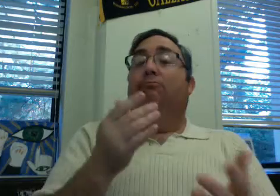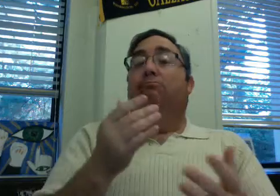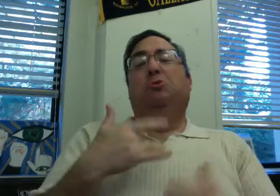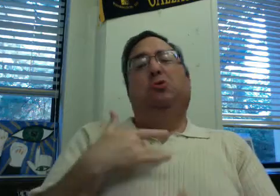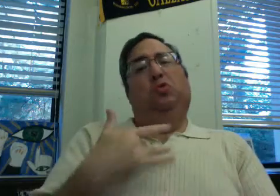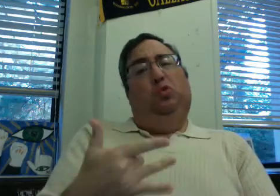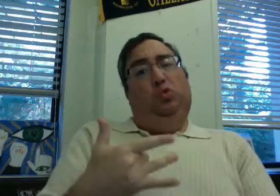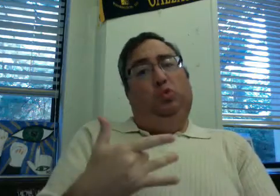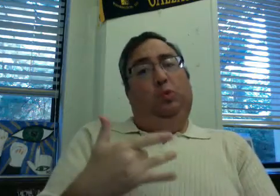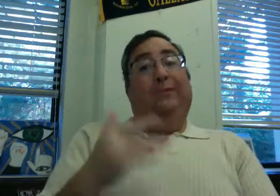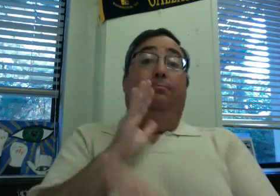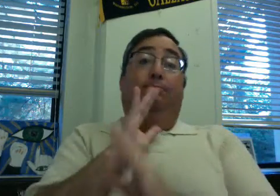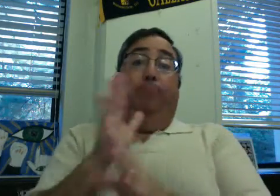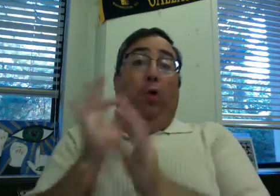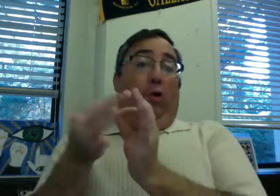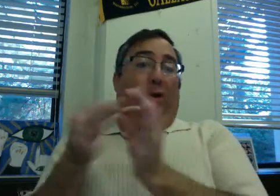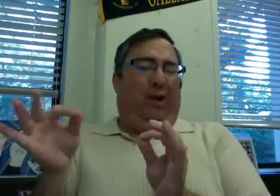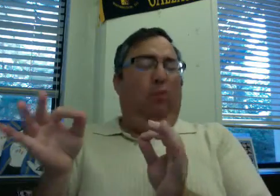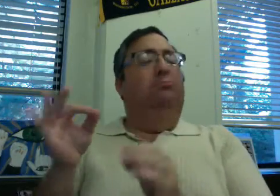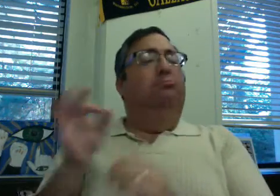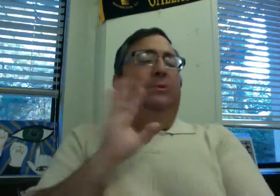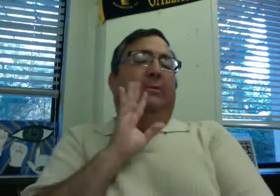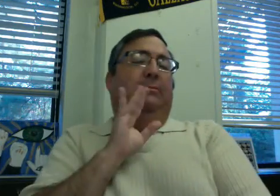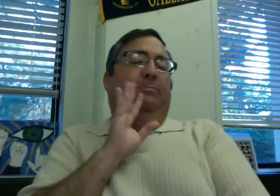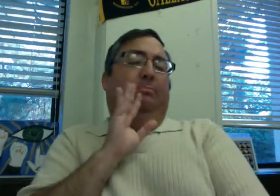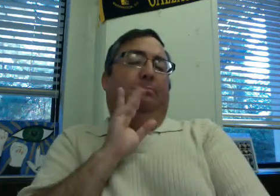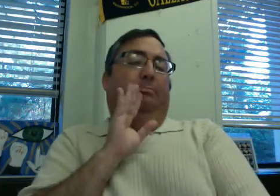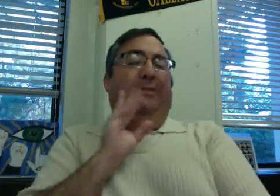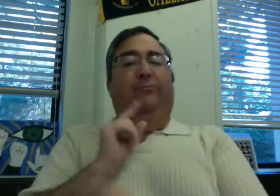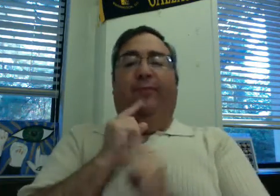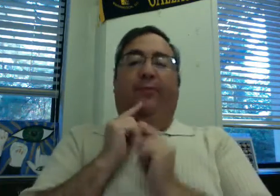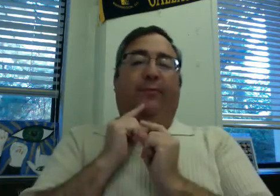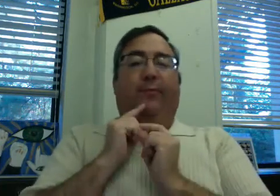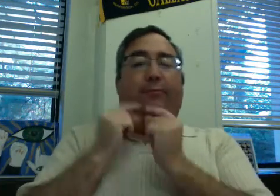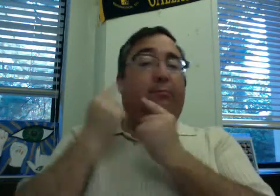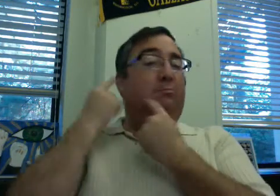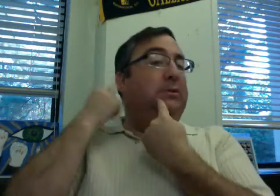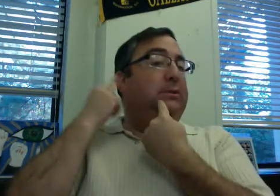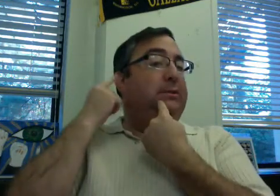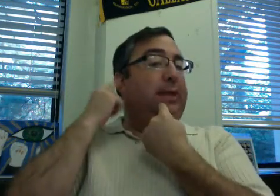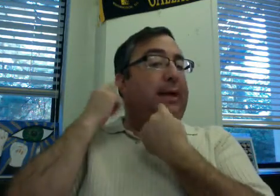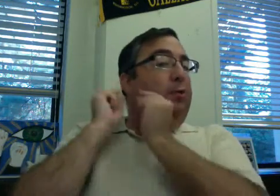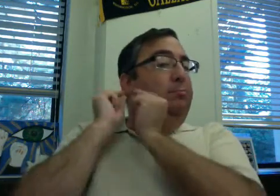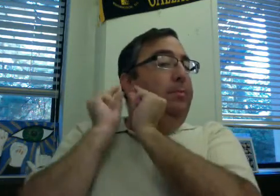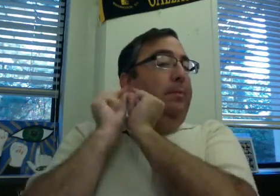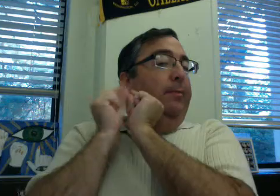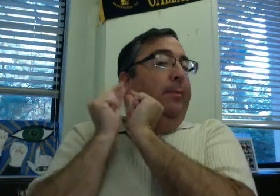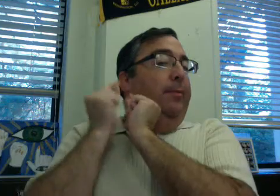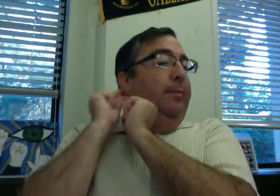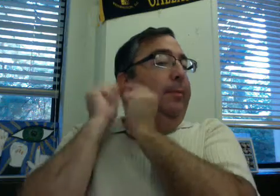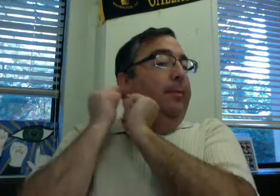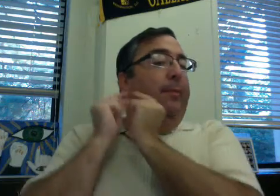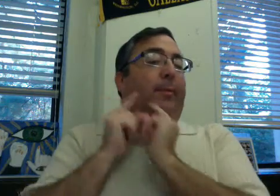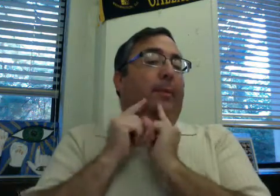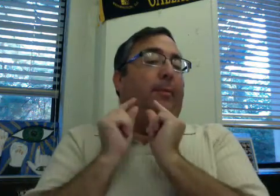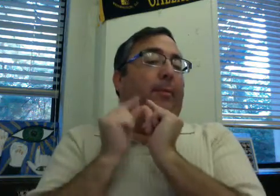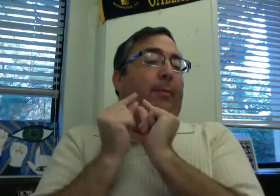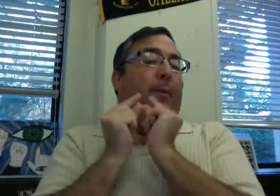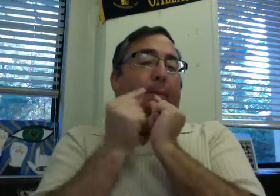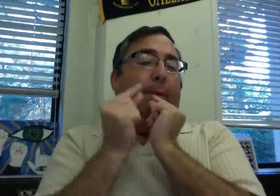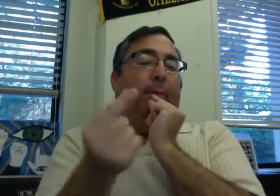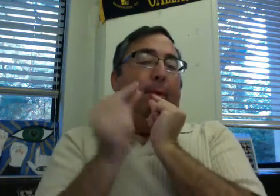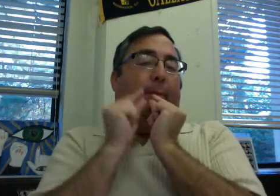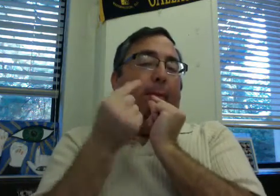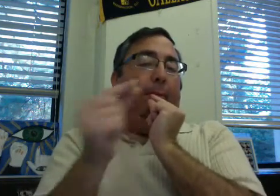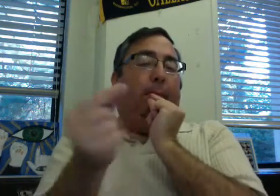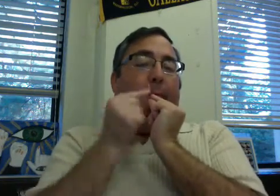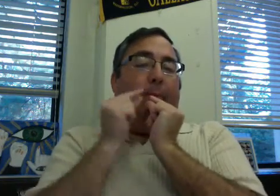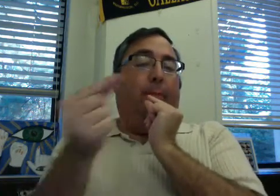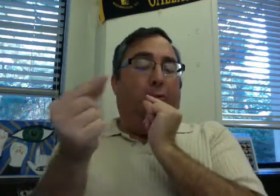In spoken languages, they're usually expressed by a set of sounds created with your mouth that are put together into words.